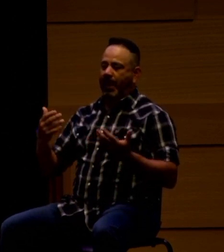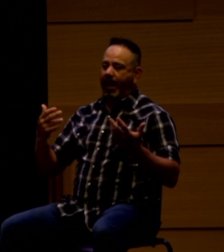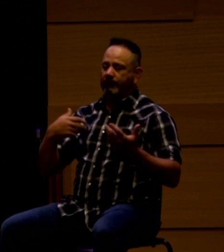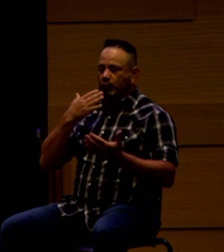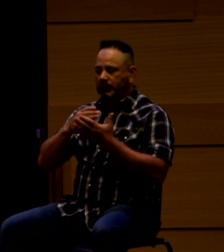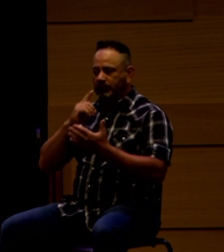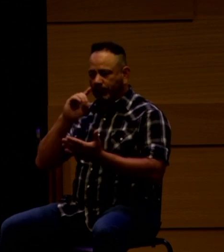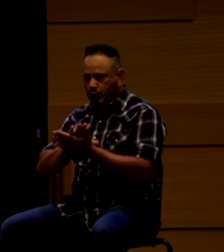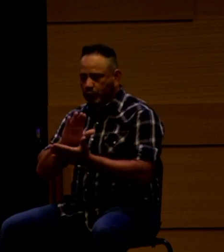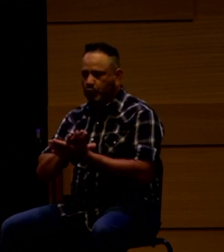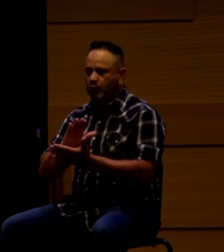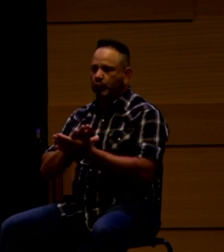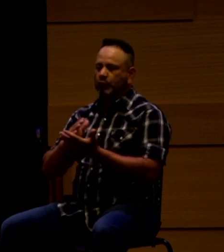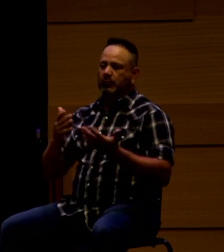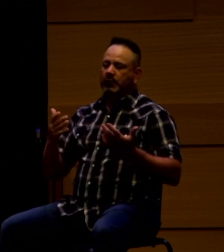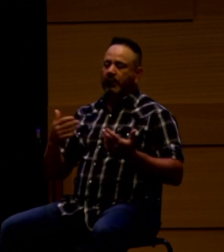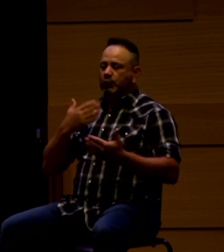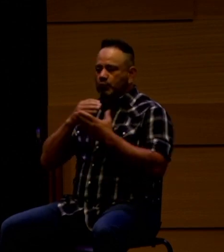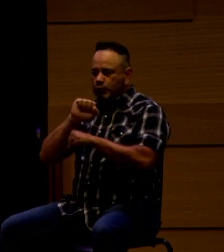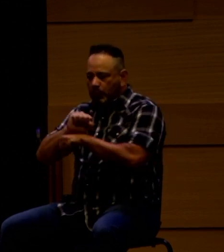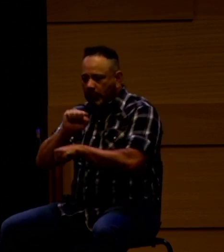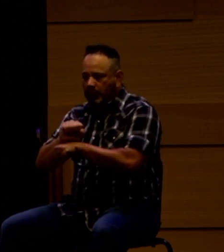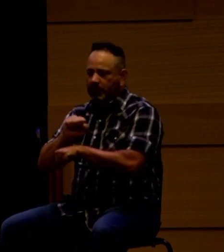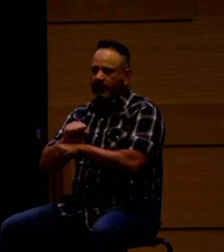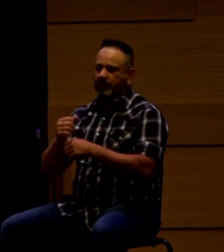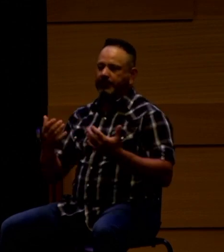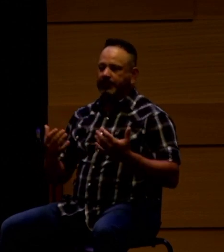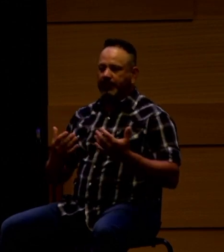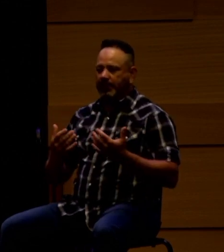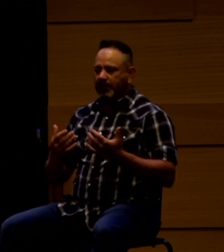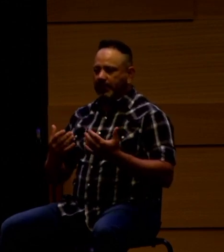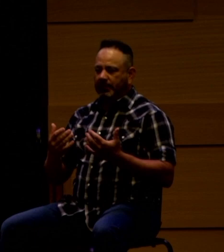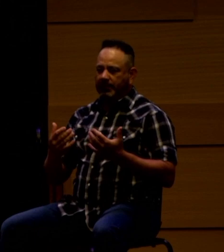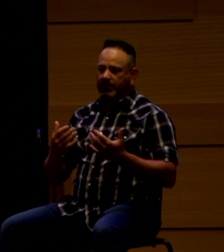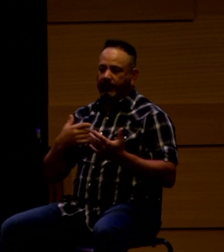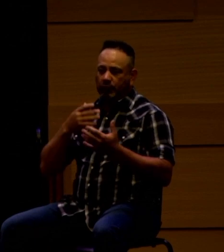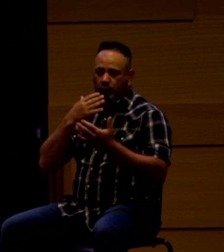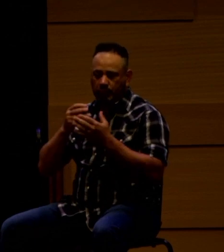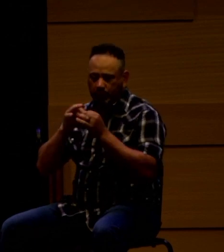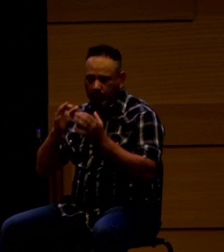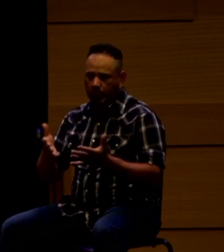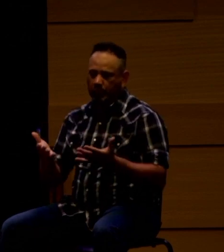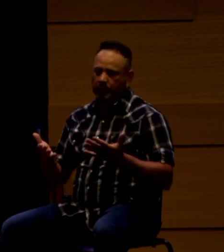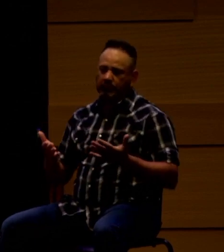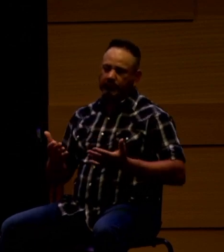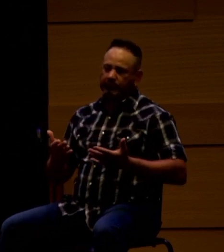Here in Texas, there are good deaf schools, good job opportunities and good interpreting services.